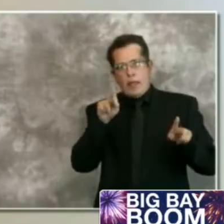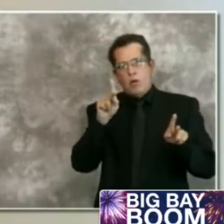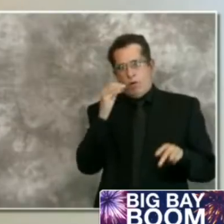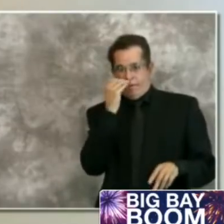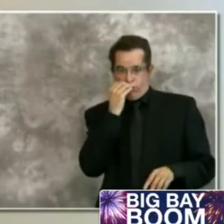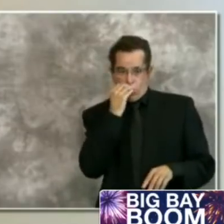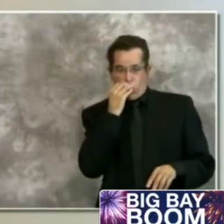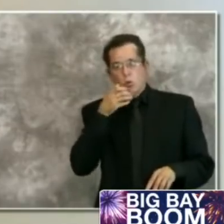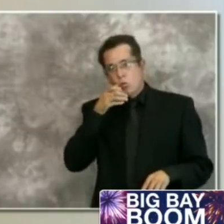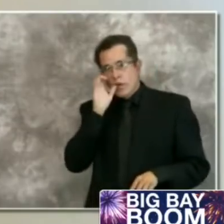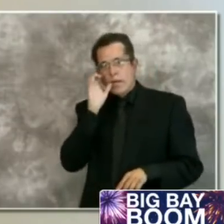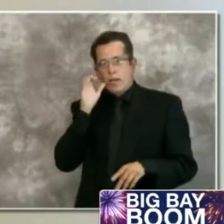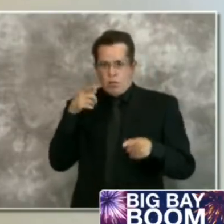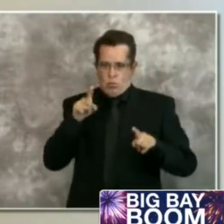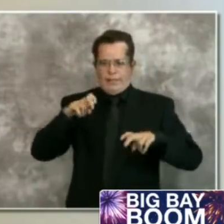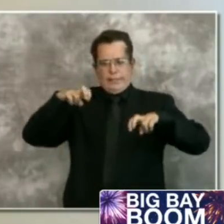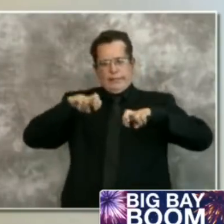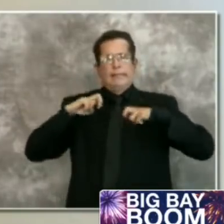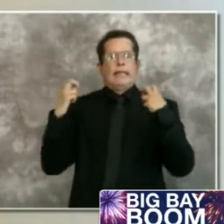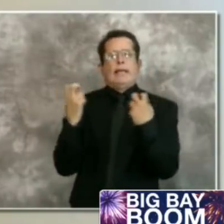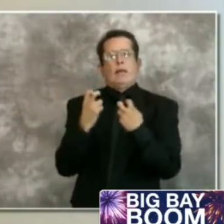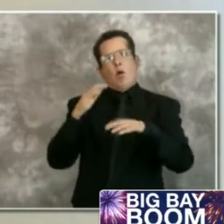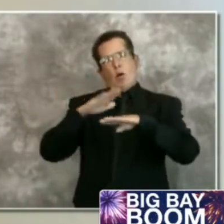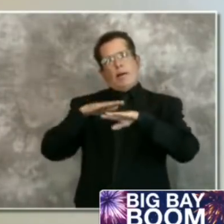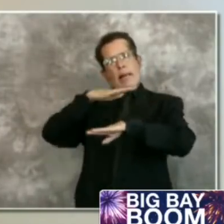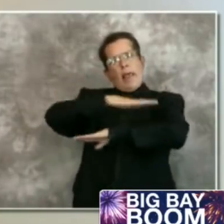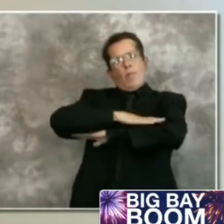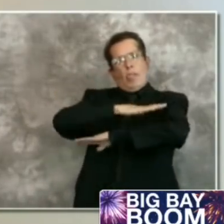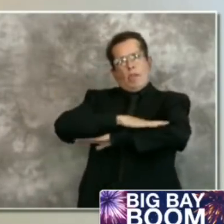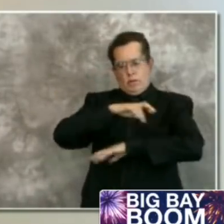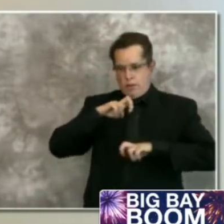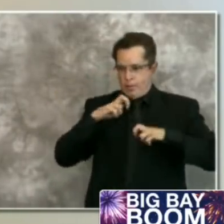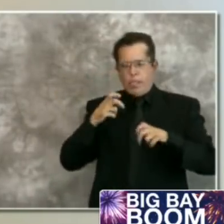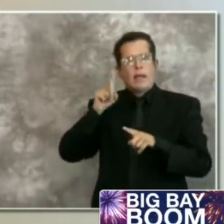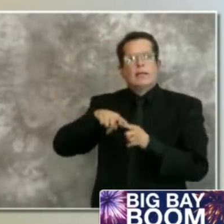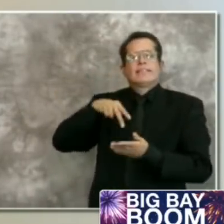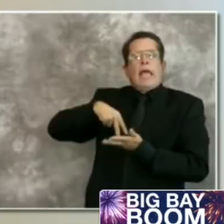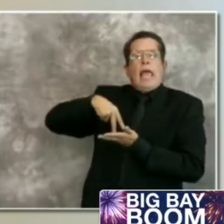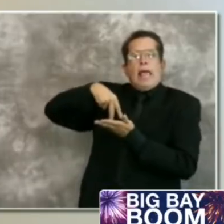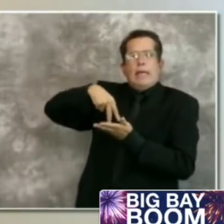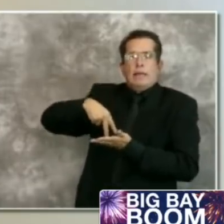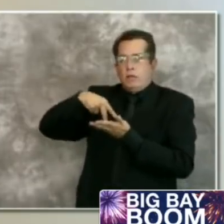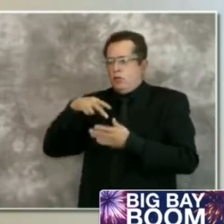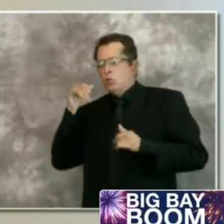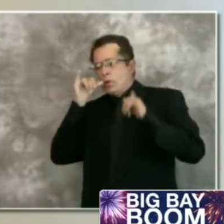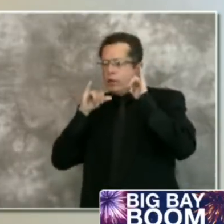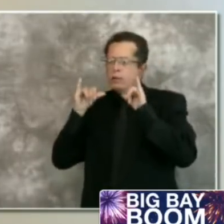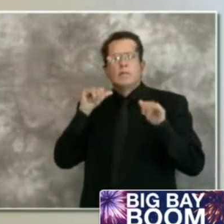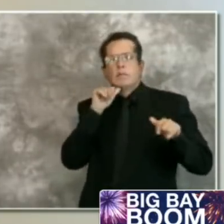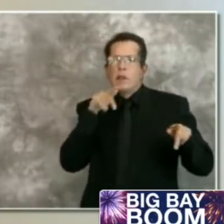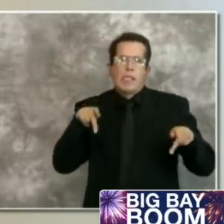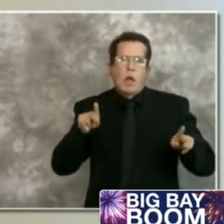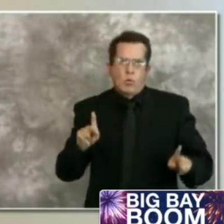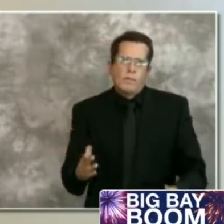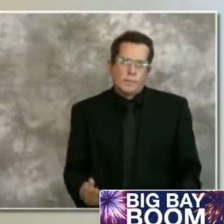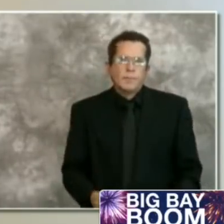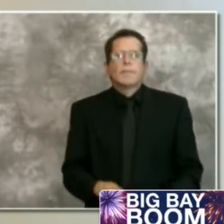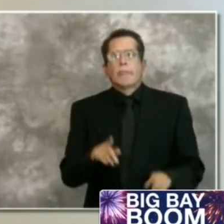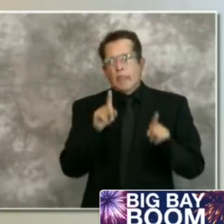THAT ARE BOTH FOOD AND NOW ALL KNOW I DID IT IS ALLOWABLE TO CONSUME PER NOT ALWAYS HEEDED